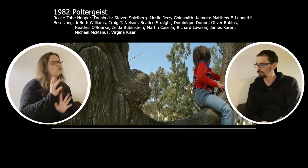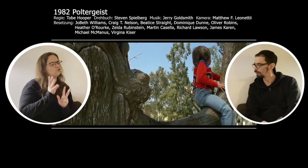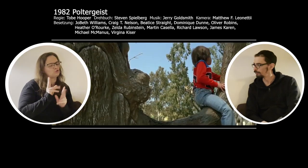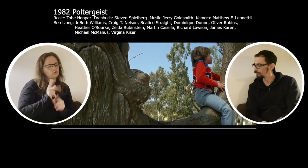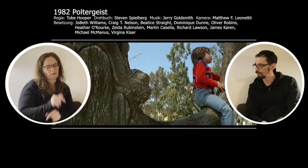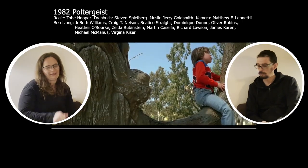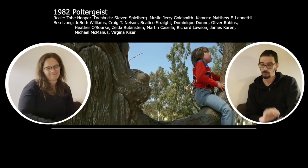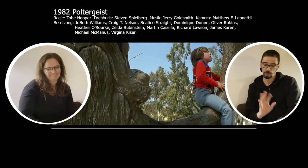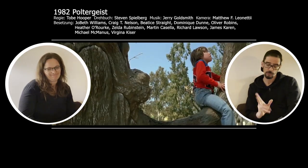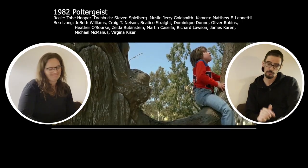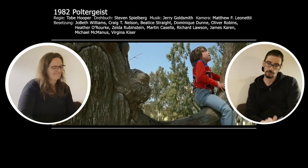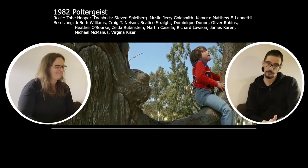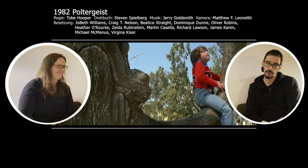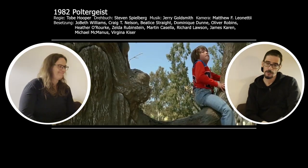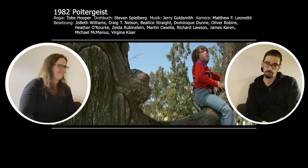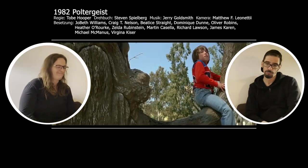Beautiful. Esthetic.